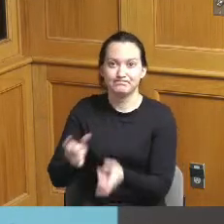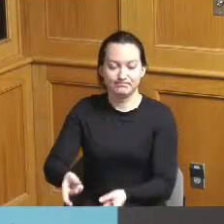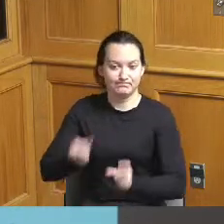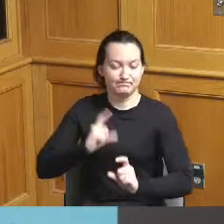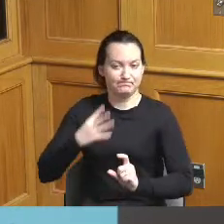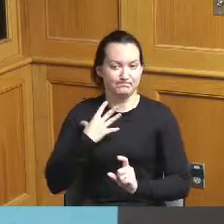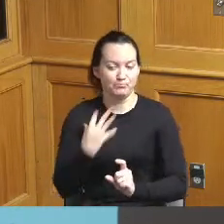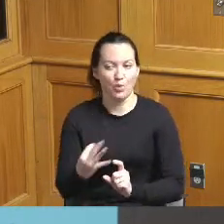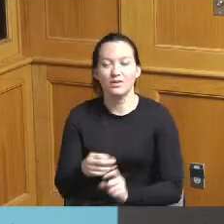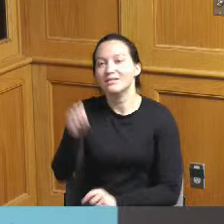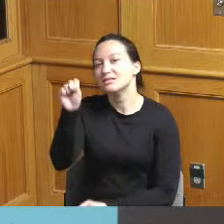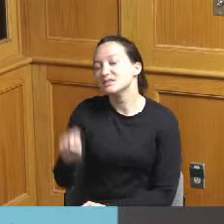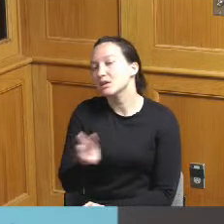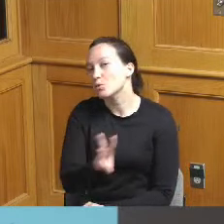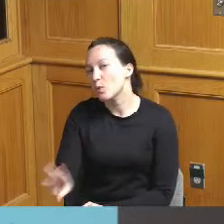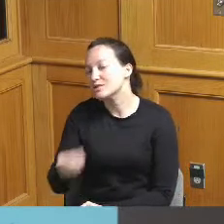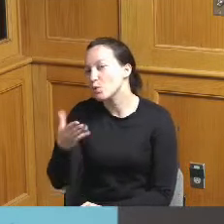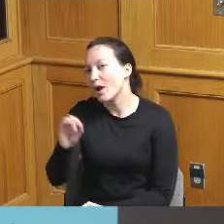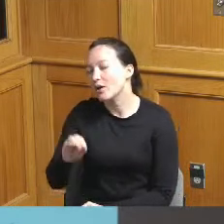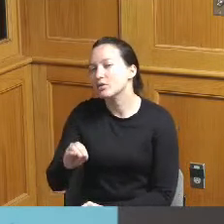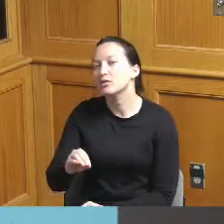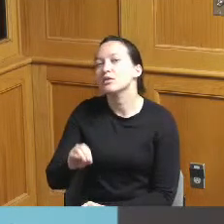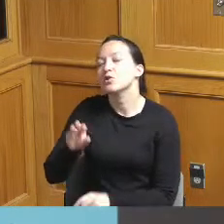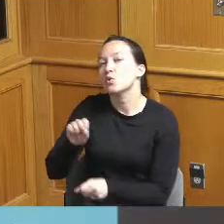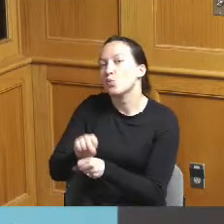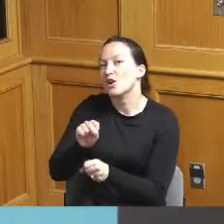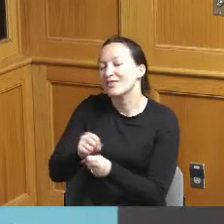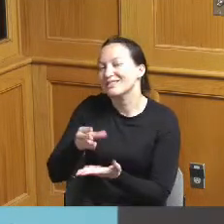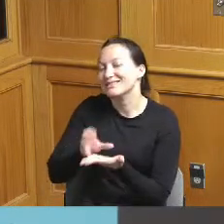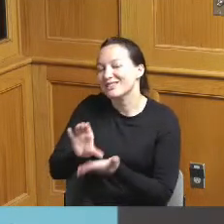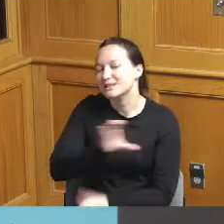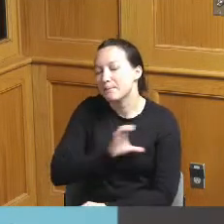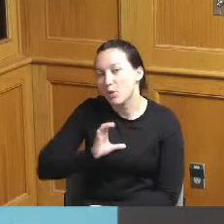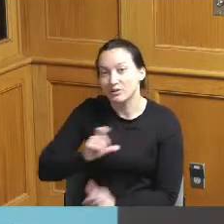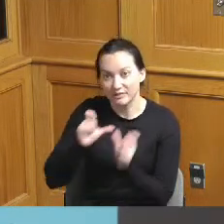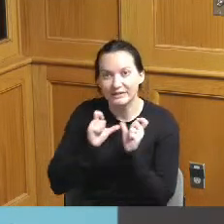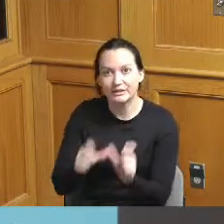working with the Southwest Ohio Regional Workforce investment board to continue that relationship as